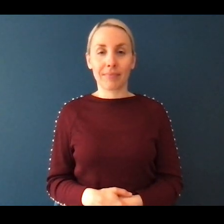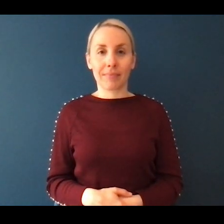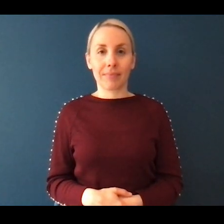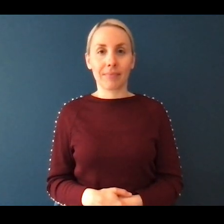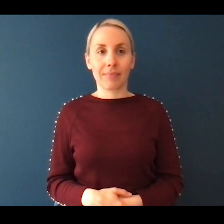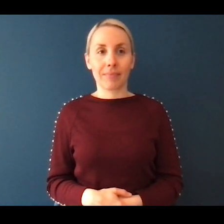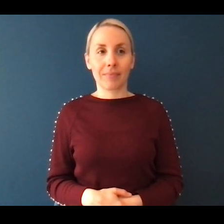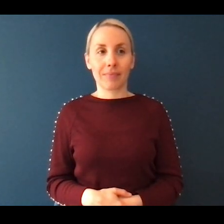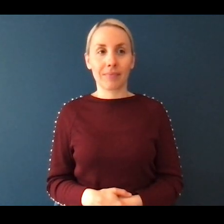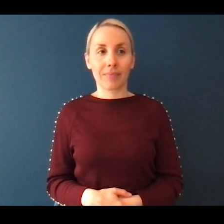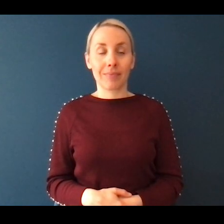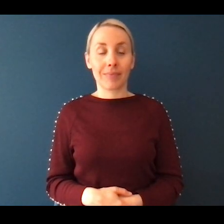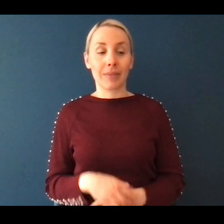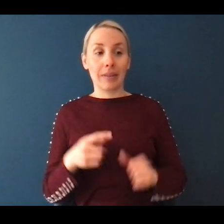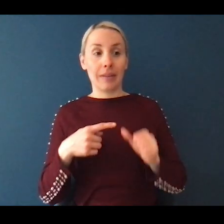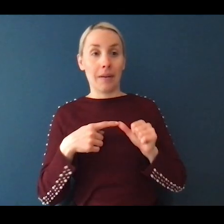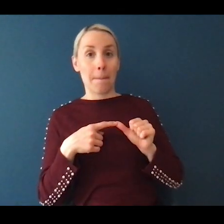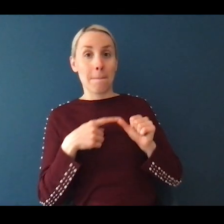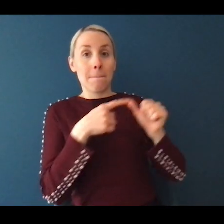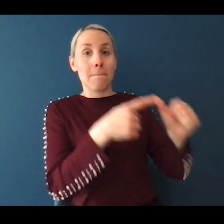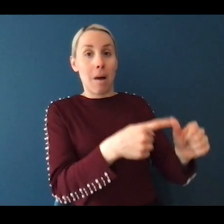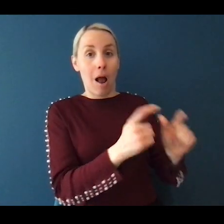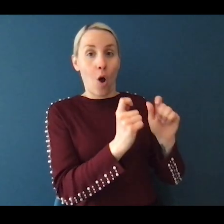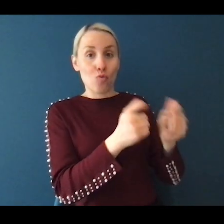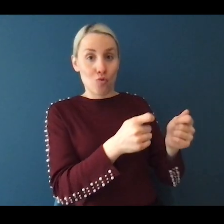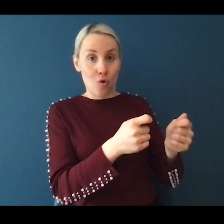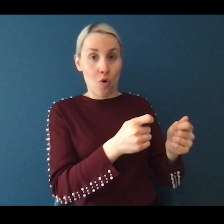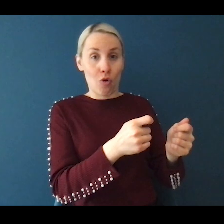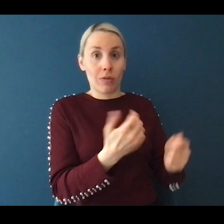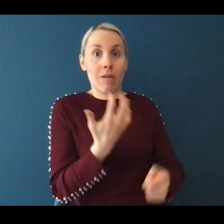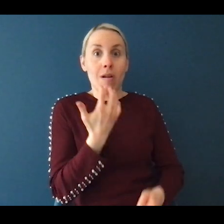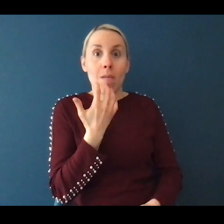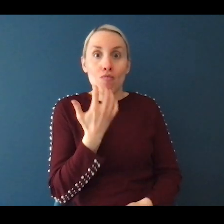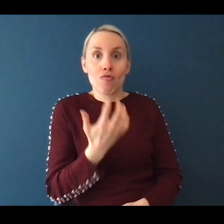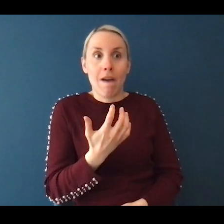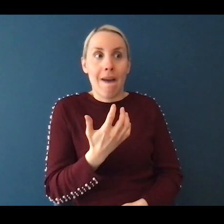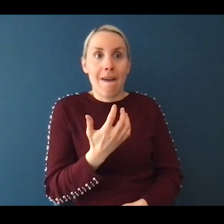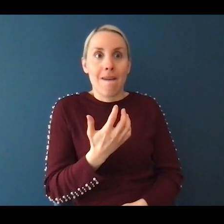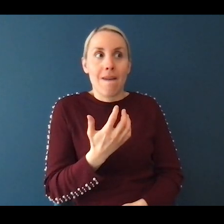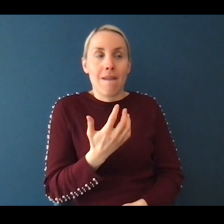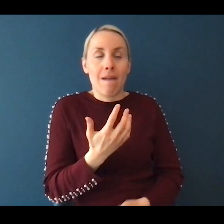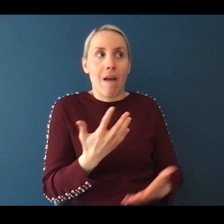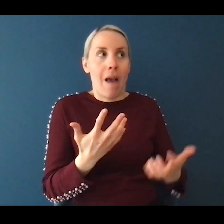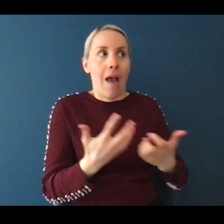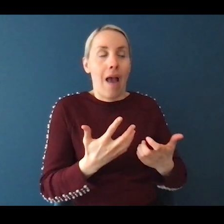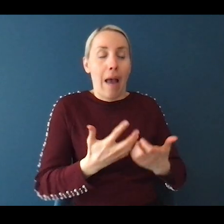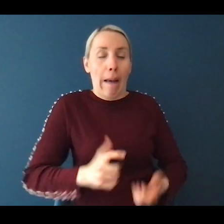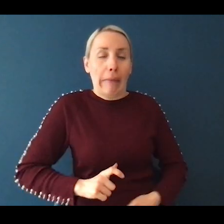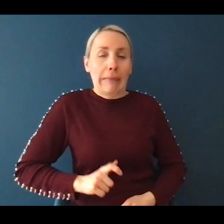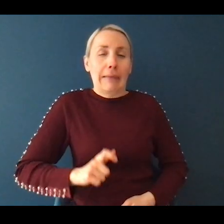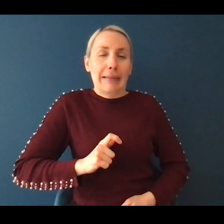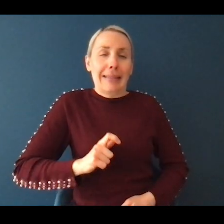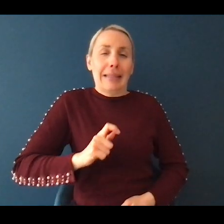to apply for the award is something that I push myself towards I usually get ideas and